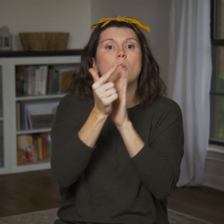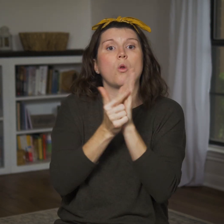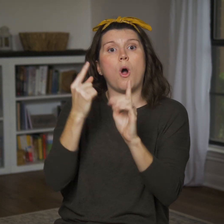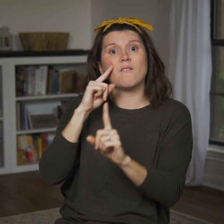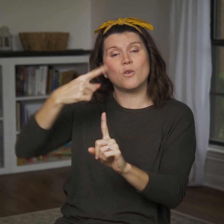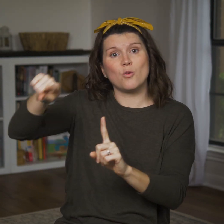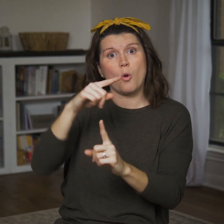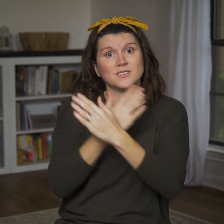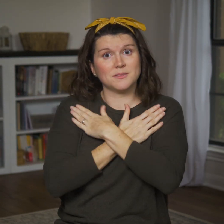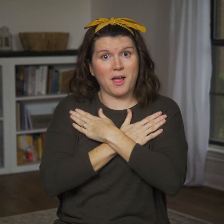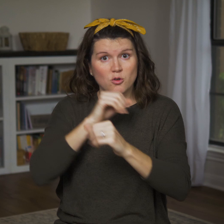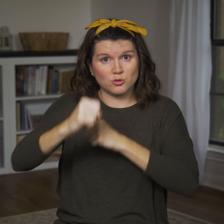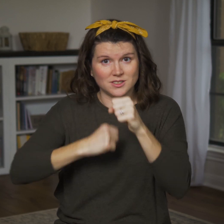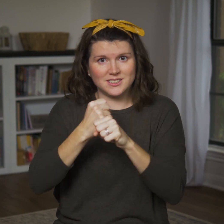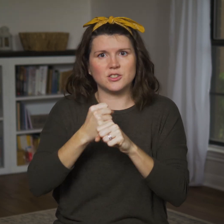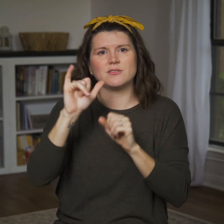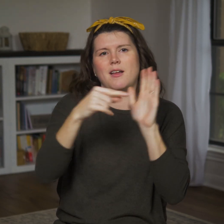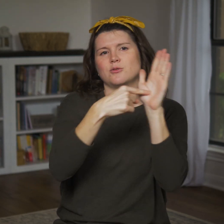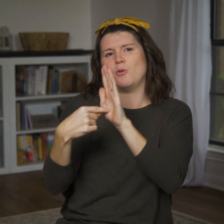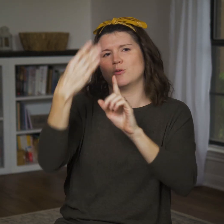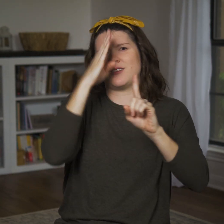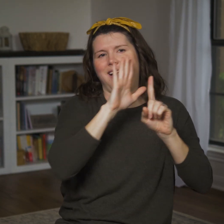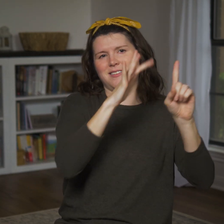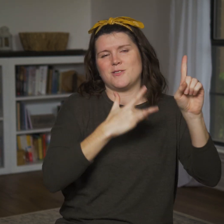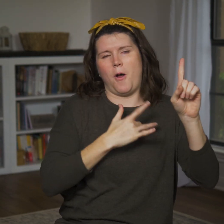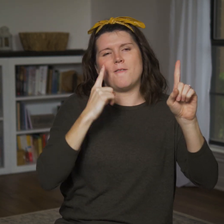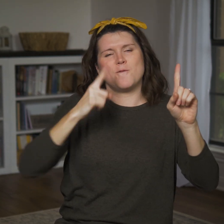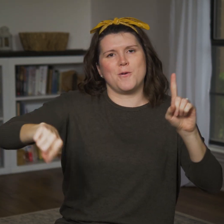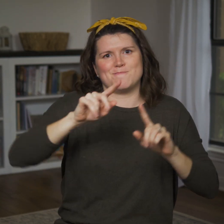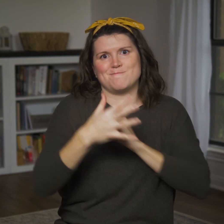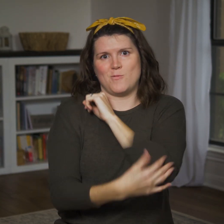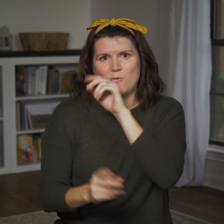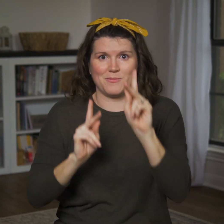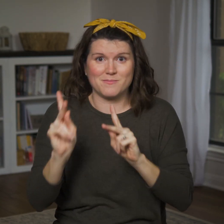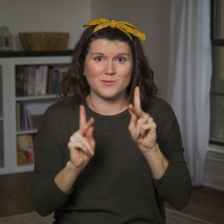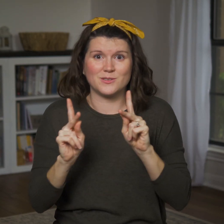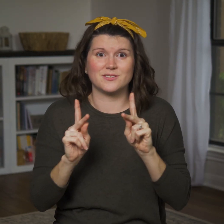Laws for the sabbatical year display God’s heart for the poor.